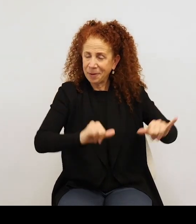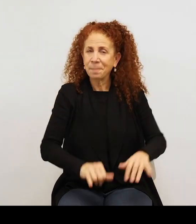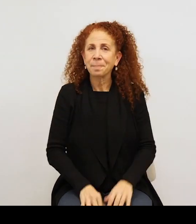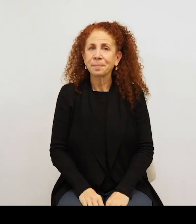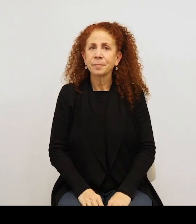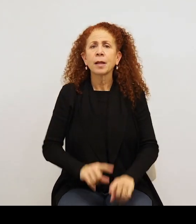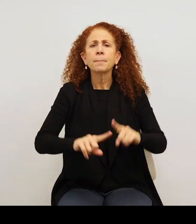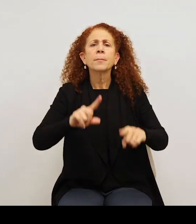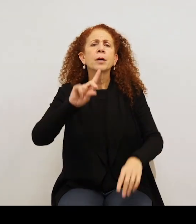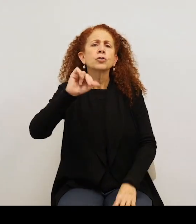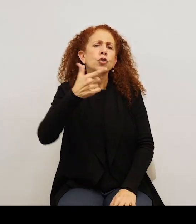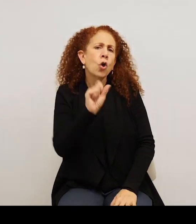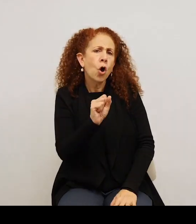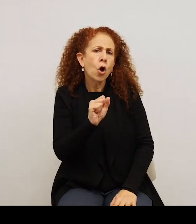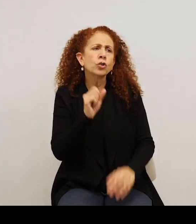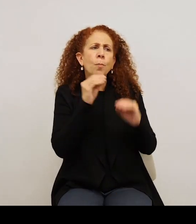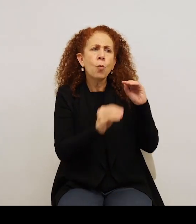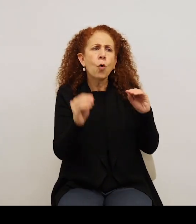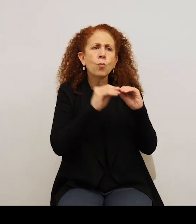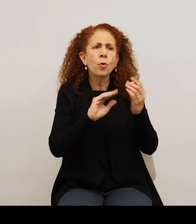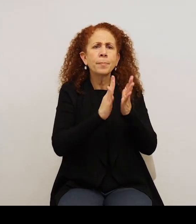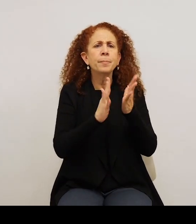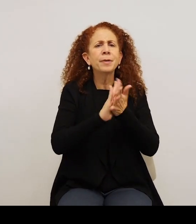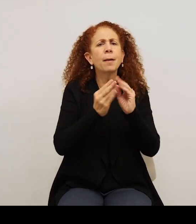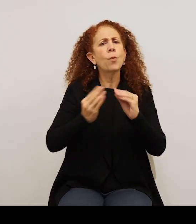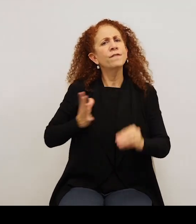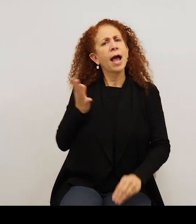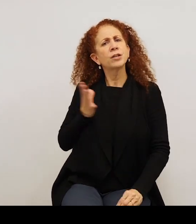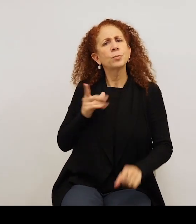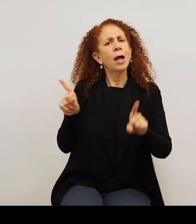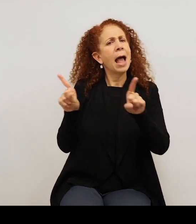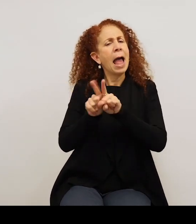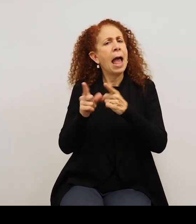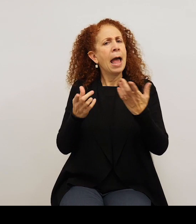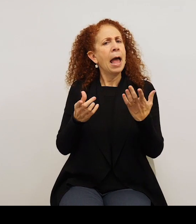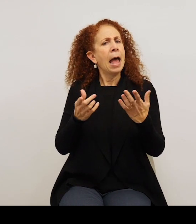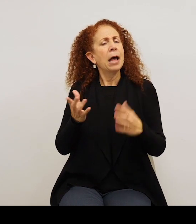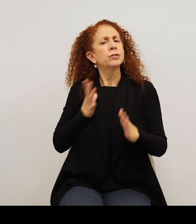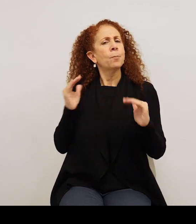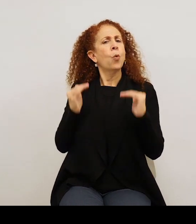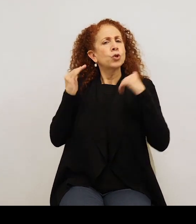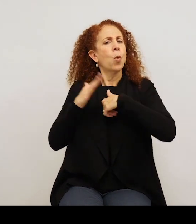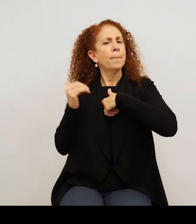but dogs were also increasingly fashionable as often Bourgeois pets.